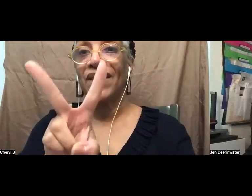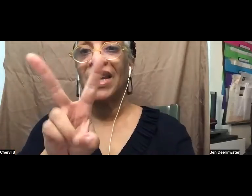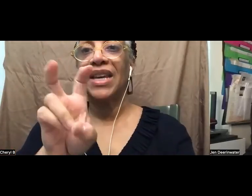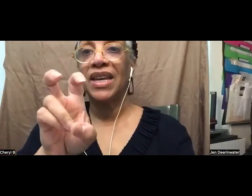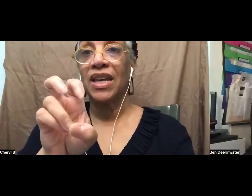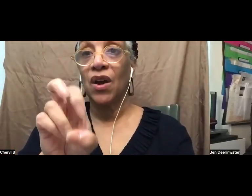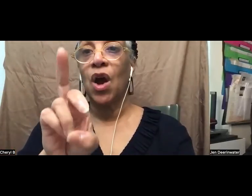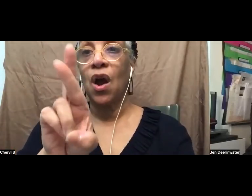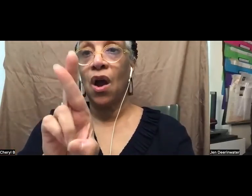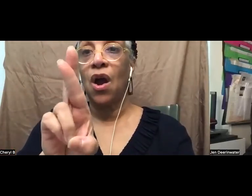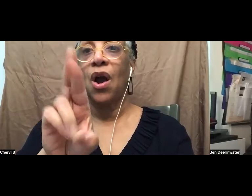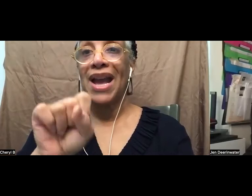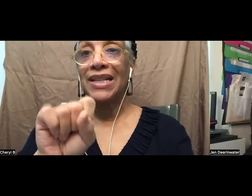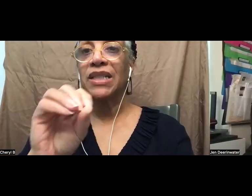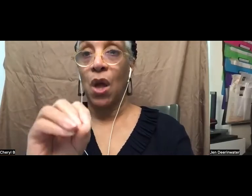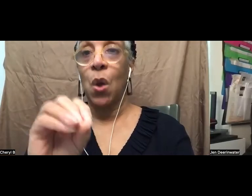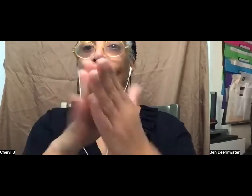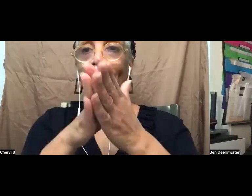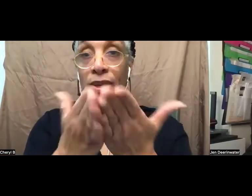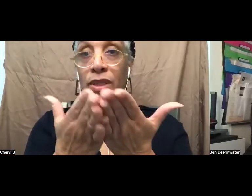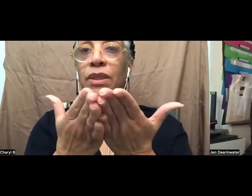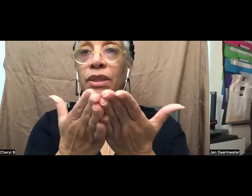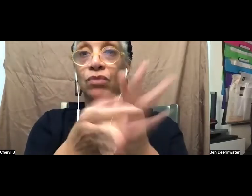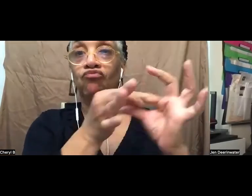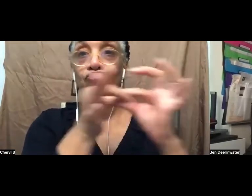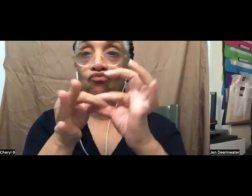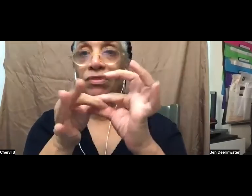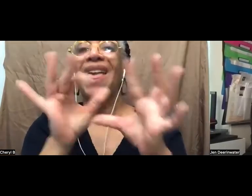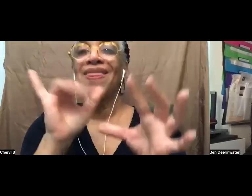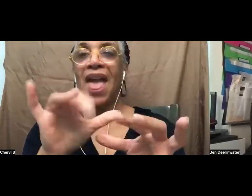Verso Books.